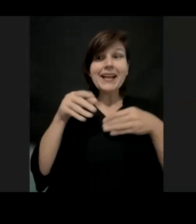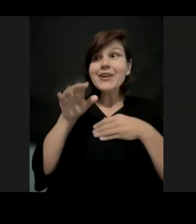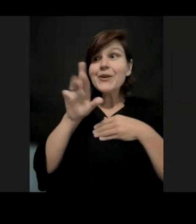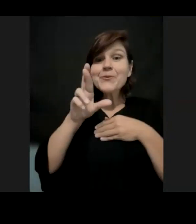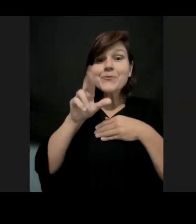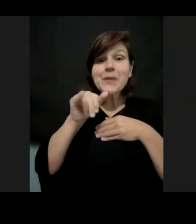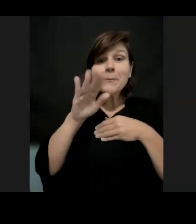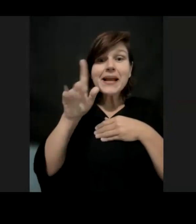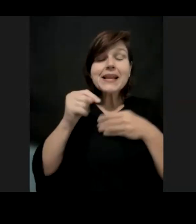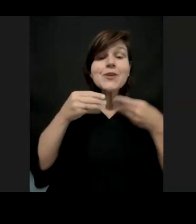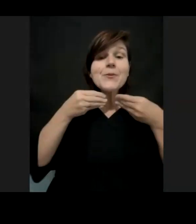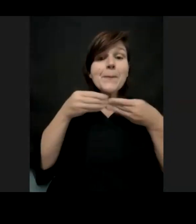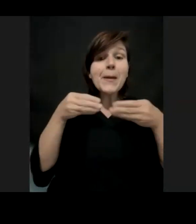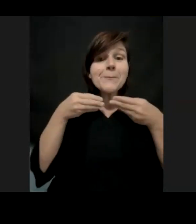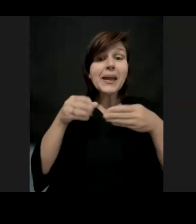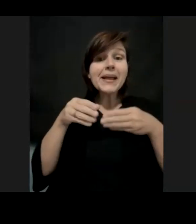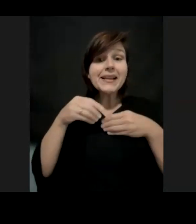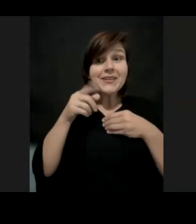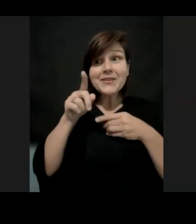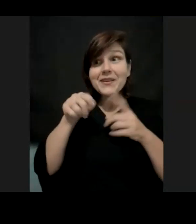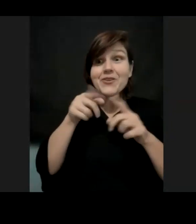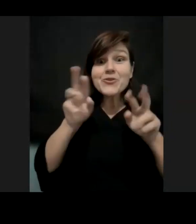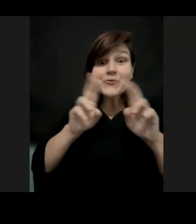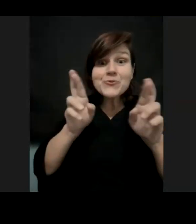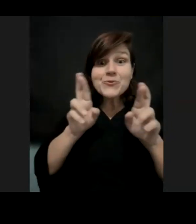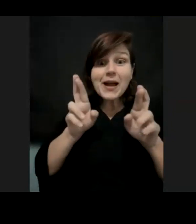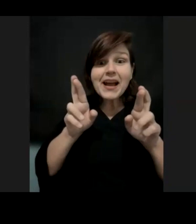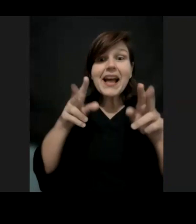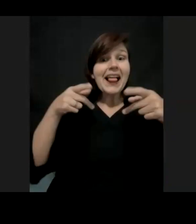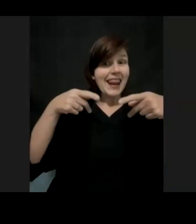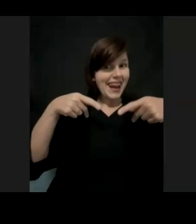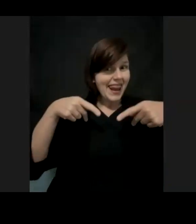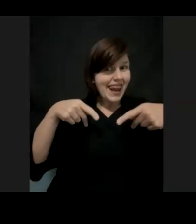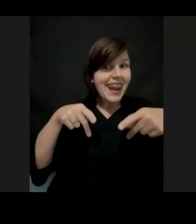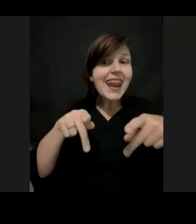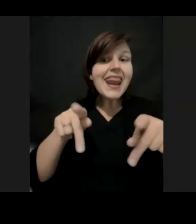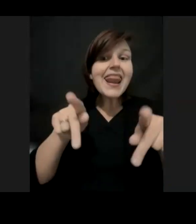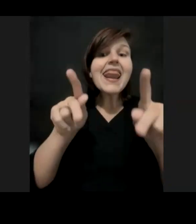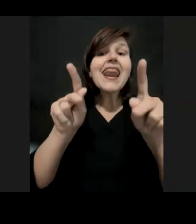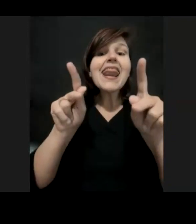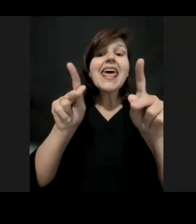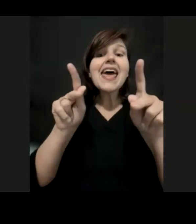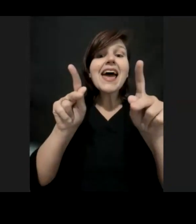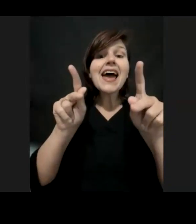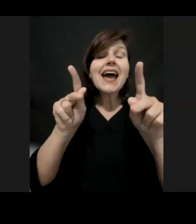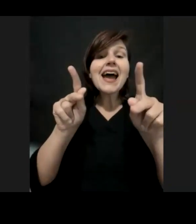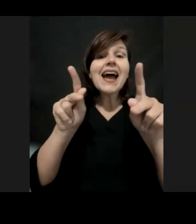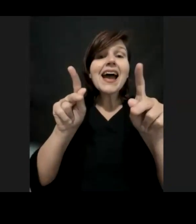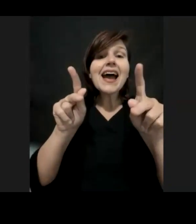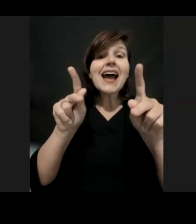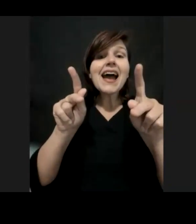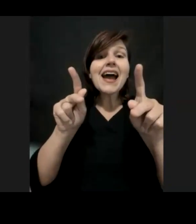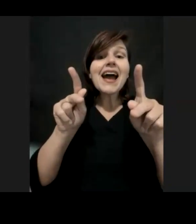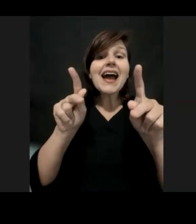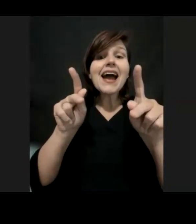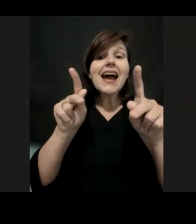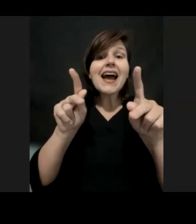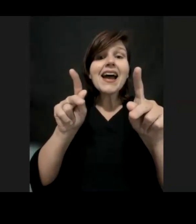Are you ready, boys and girls? Let’s... a-ribbit, ribbit.